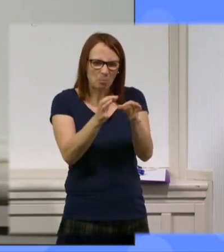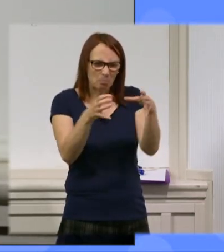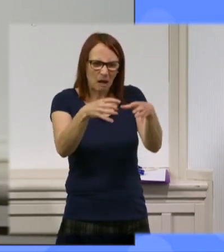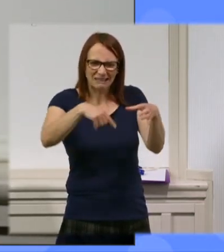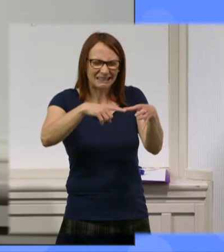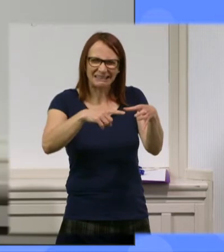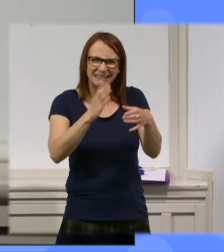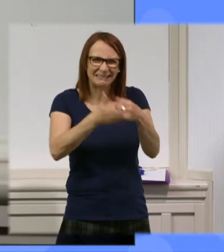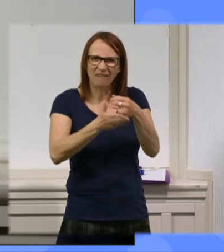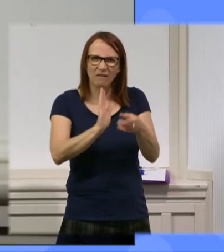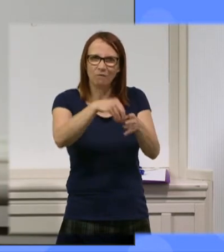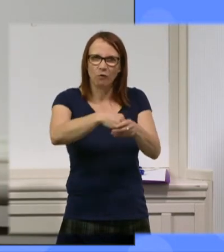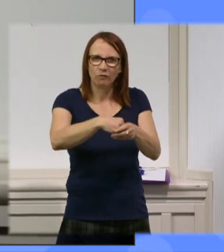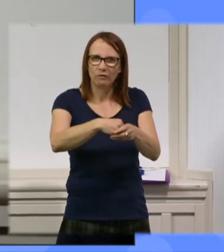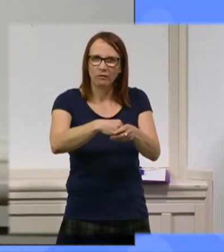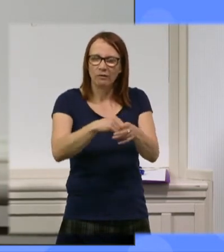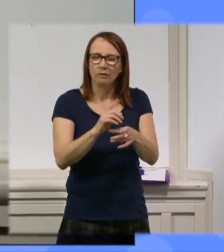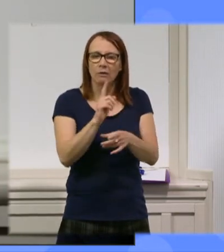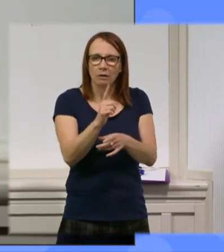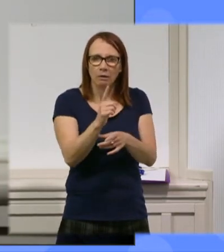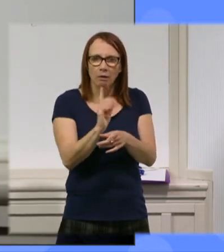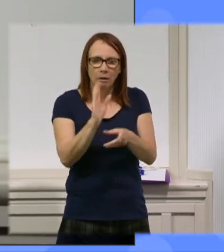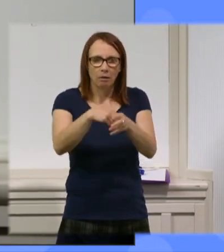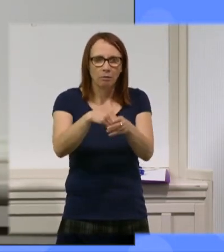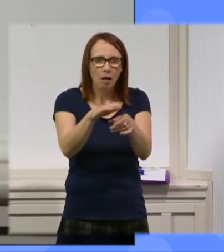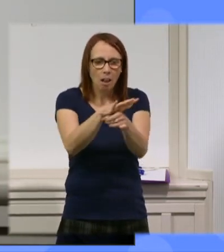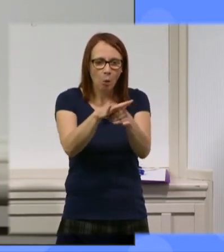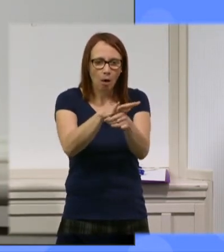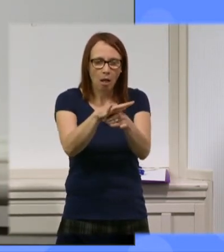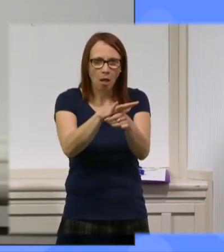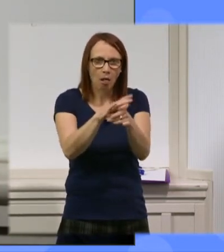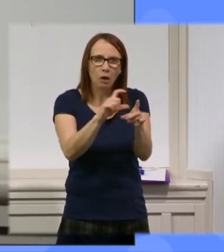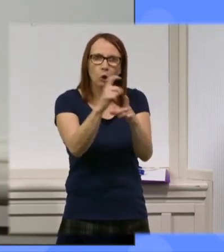was I got involved locally and ordinary imeem you know community is so important